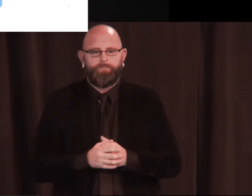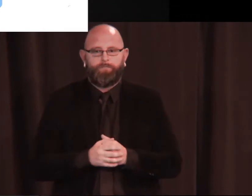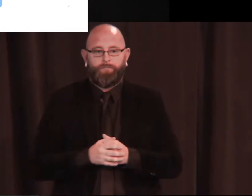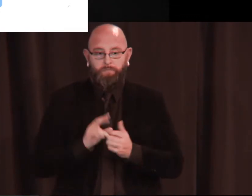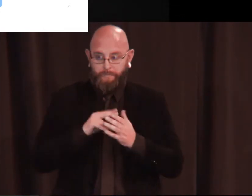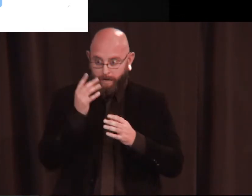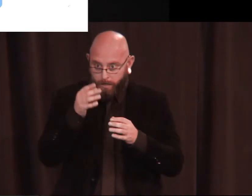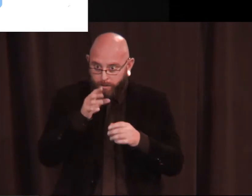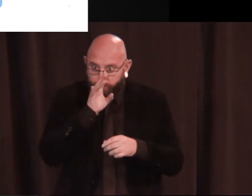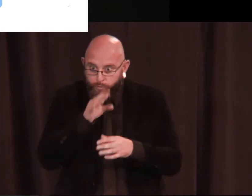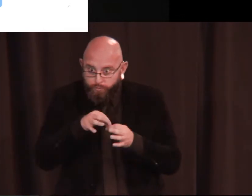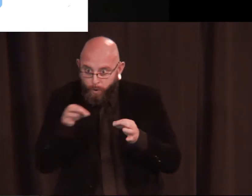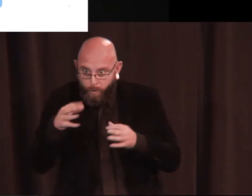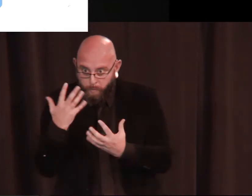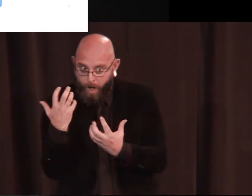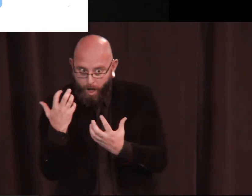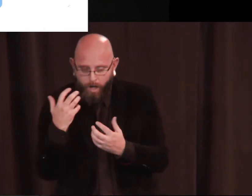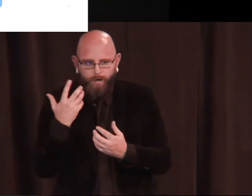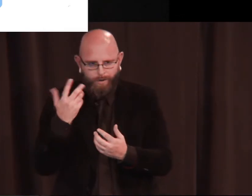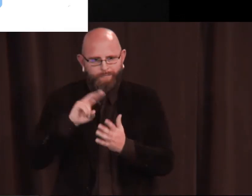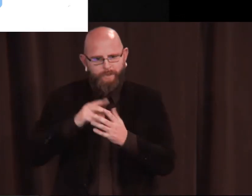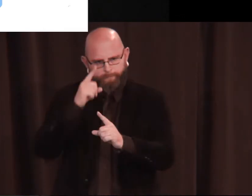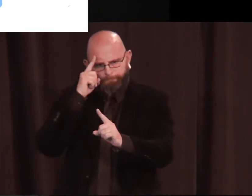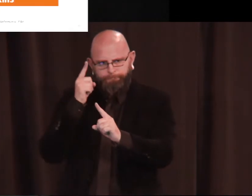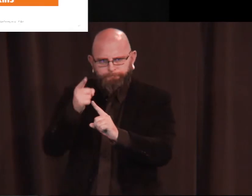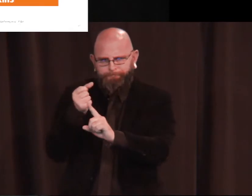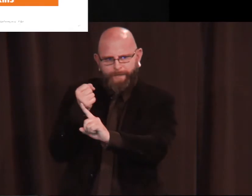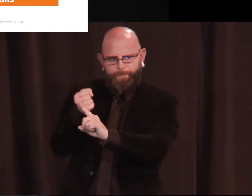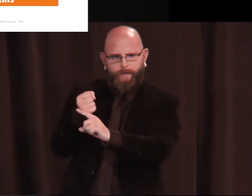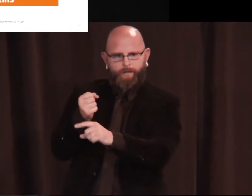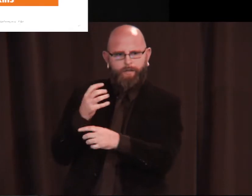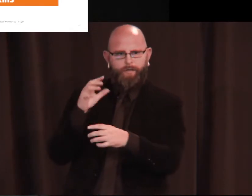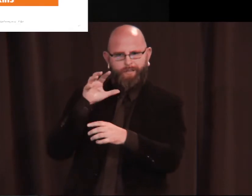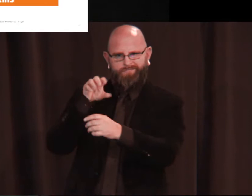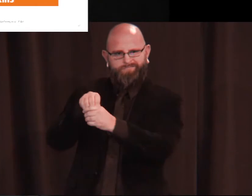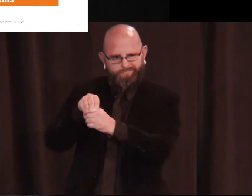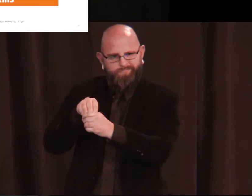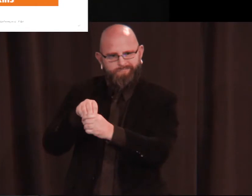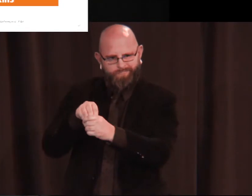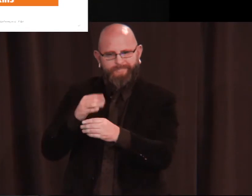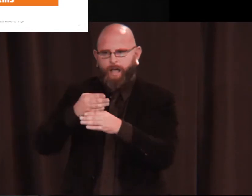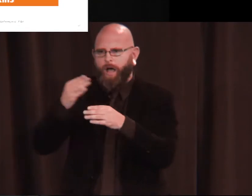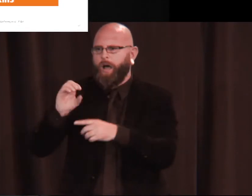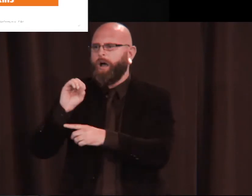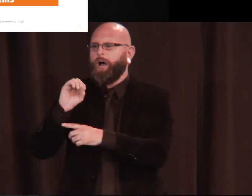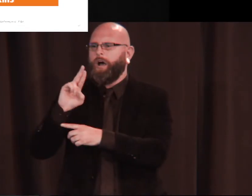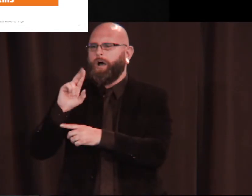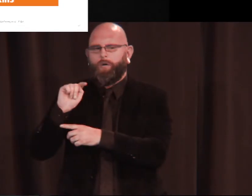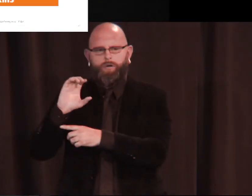and see if it had an impact on their language outcomes. So what we have here, this is what's called growth curve analysis.